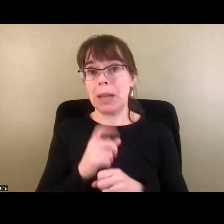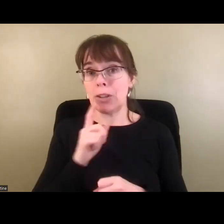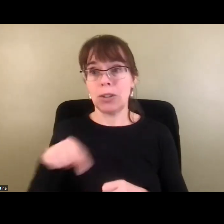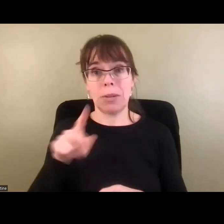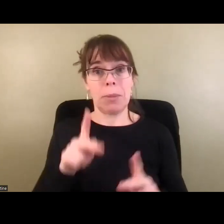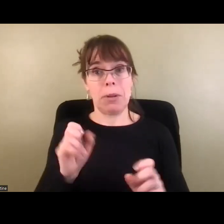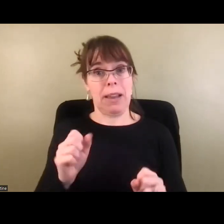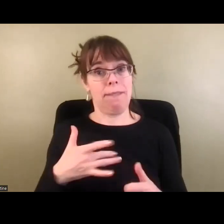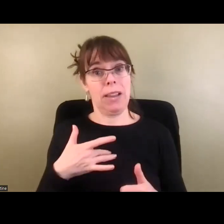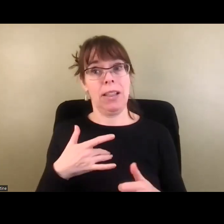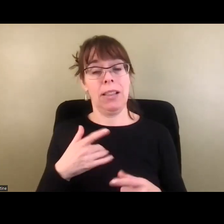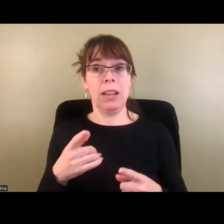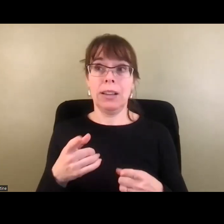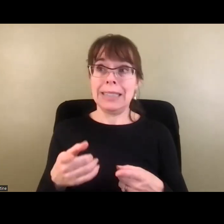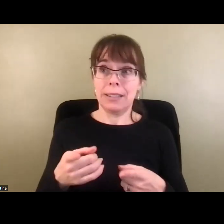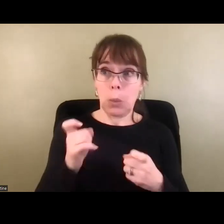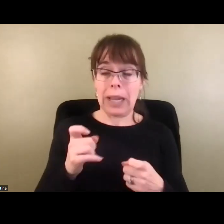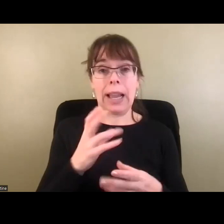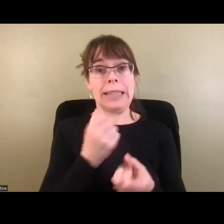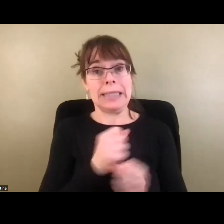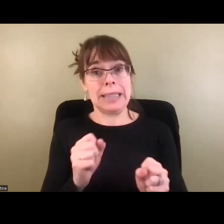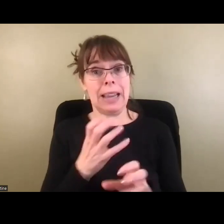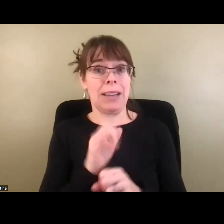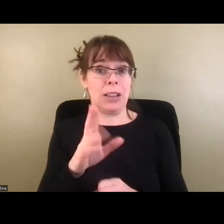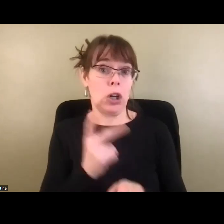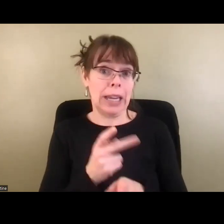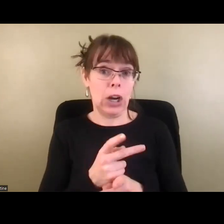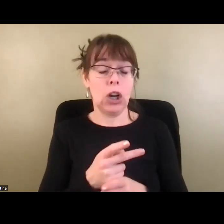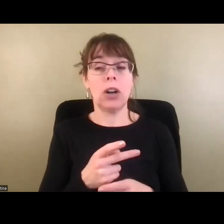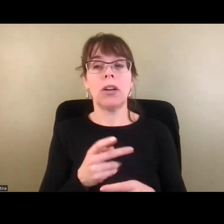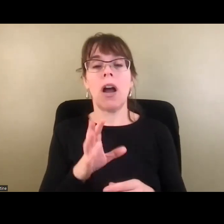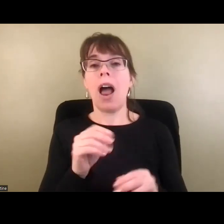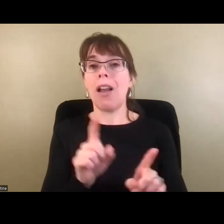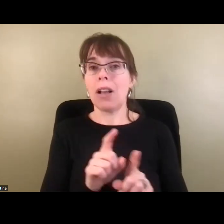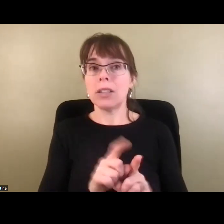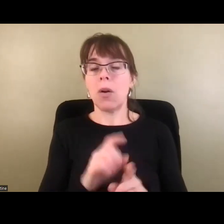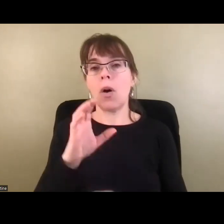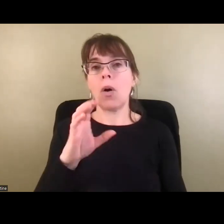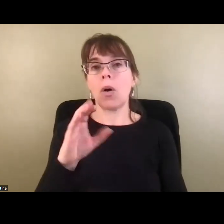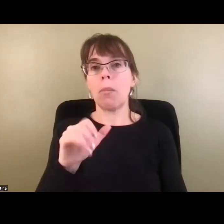safely and quickly get the care that they need. I will also say that Cobalt and some of our